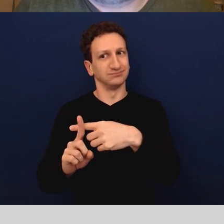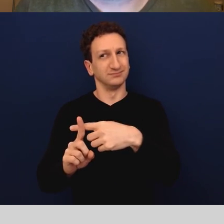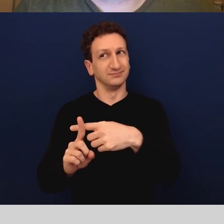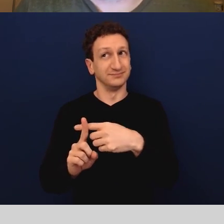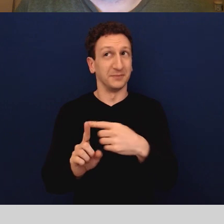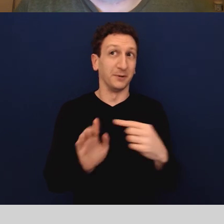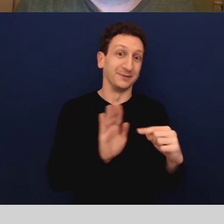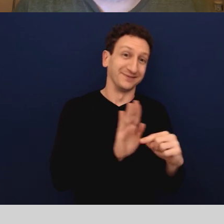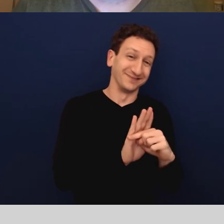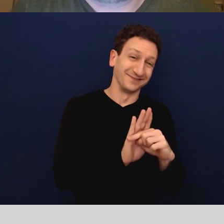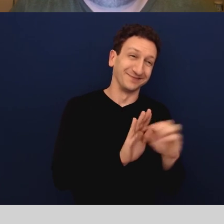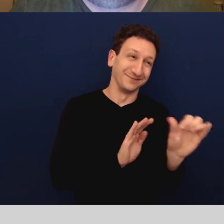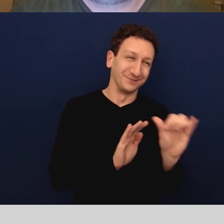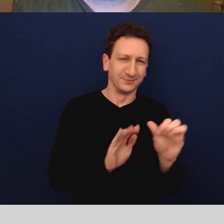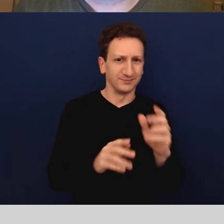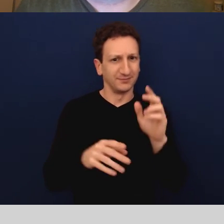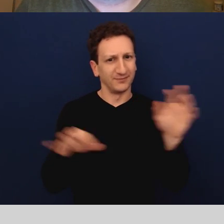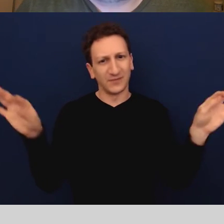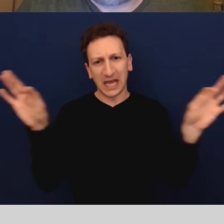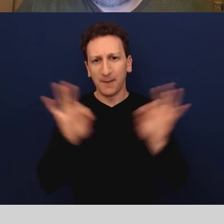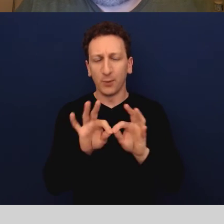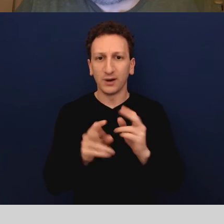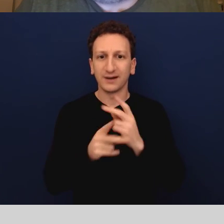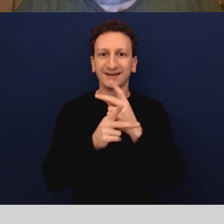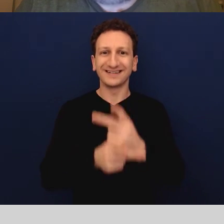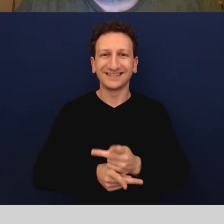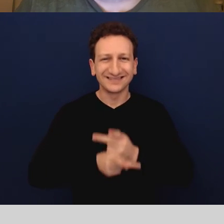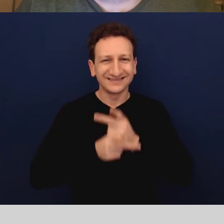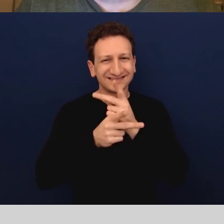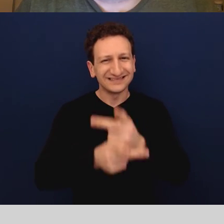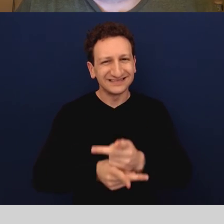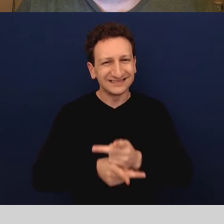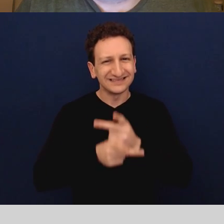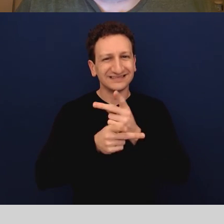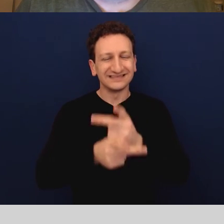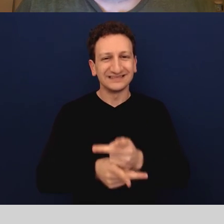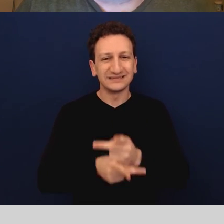and you can do whatever you want with it. So if you do decide to use it, use it with care,